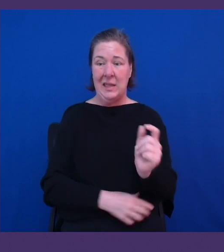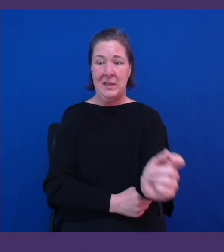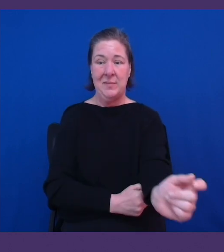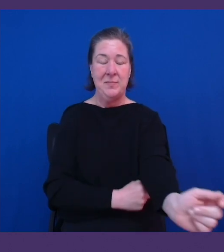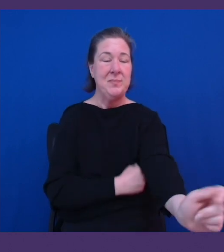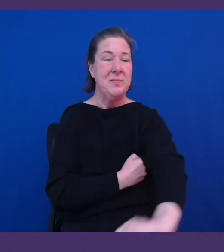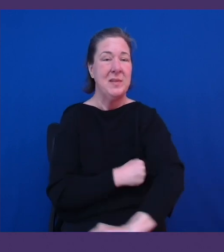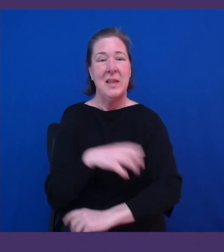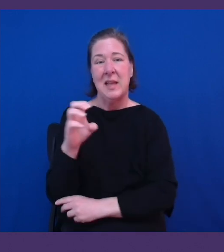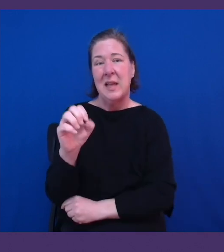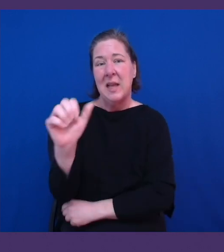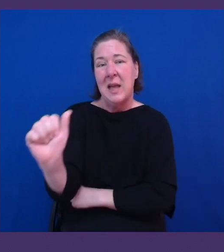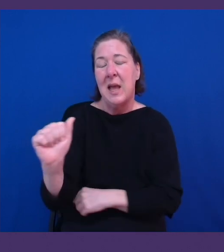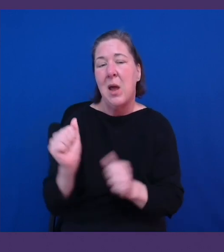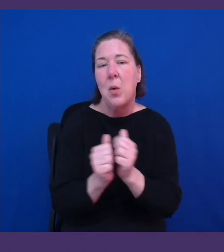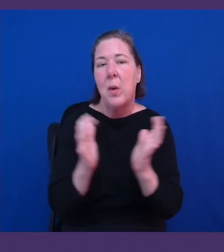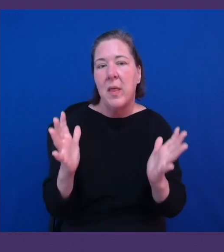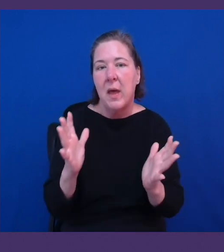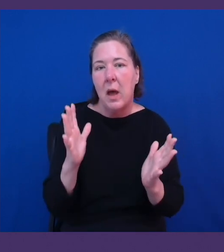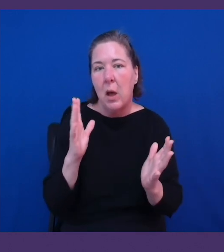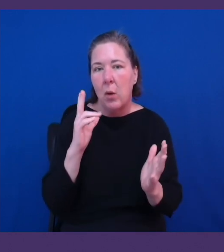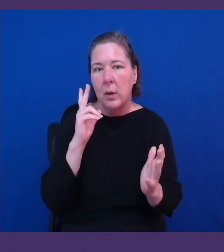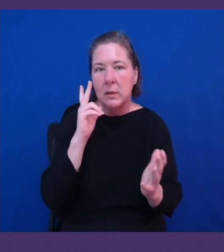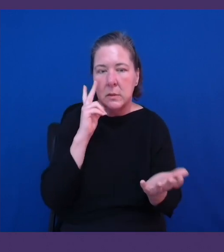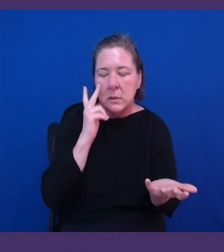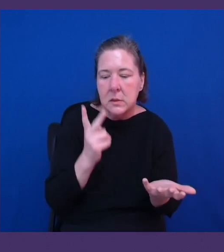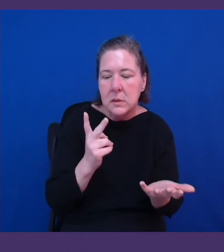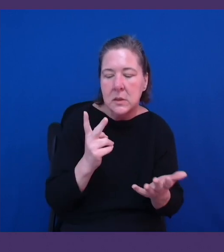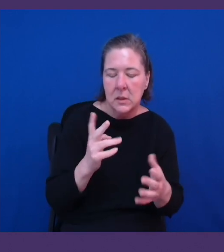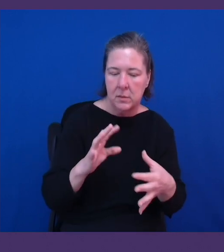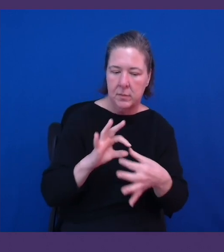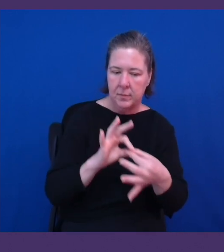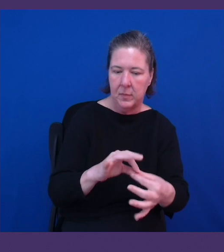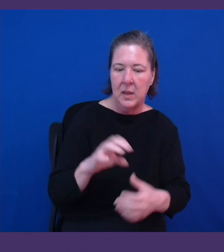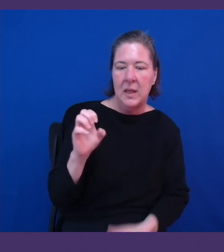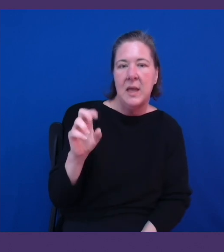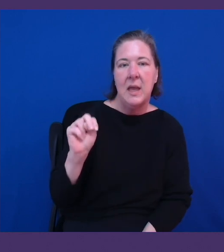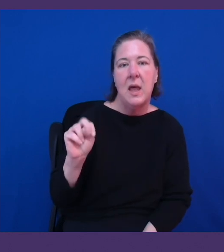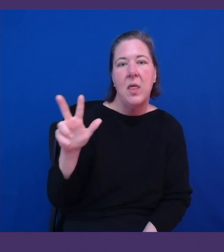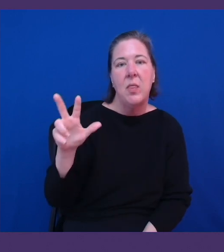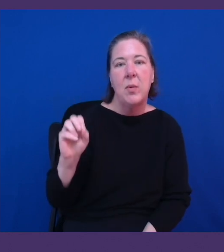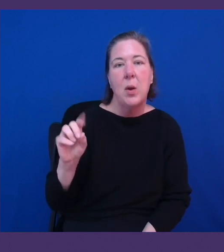without seeing is references to EN 301 549,